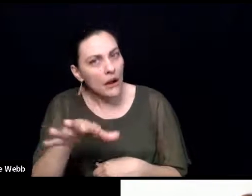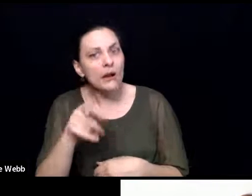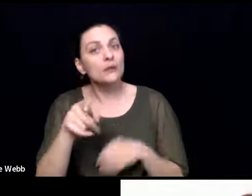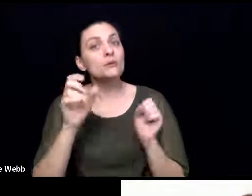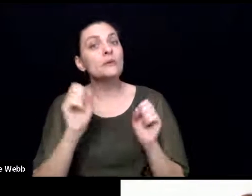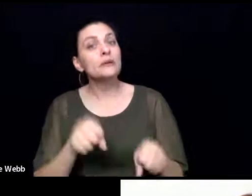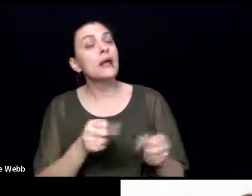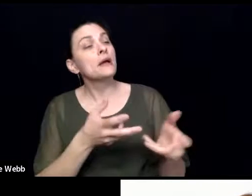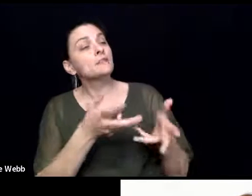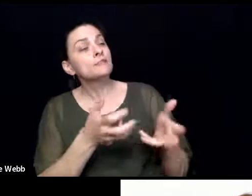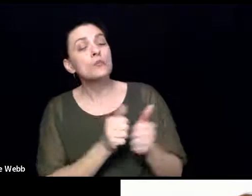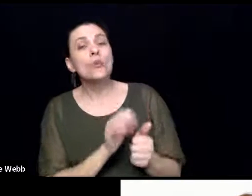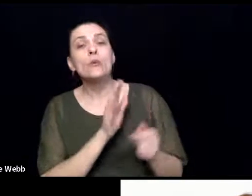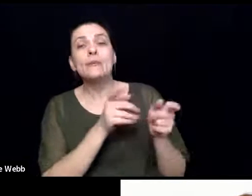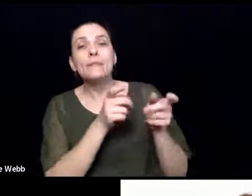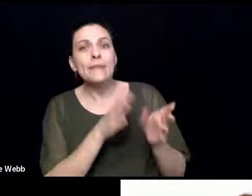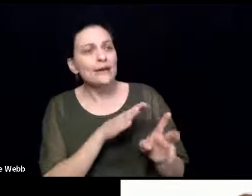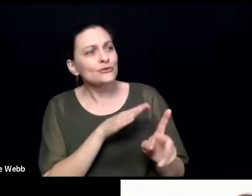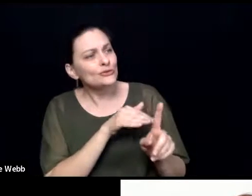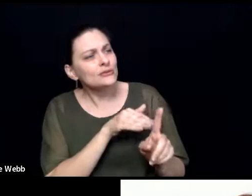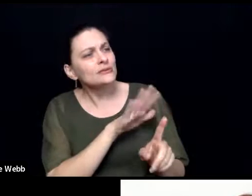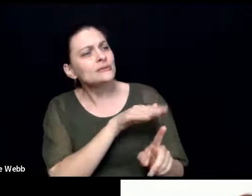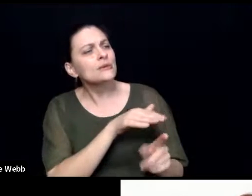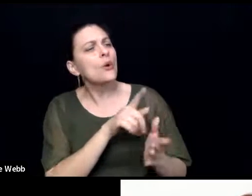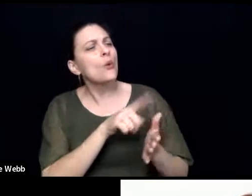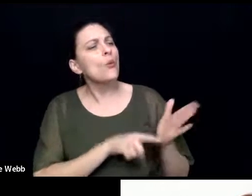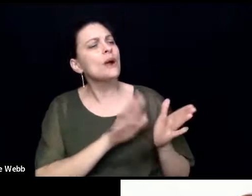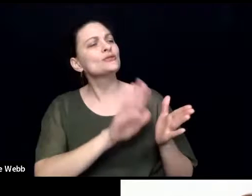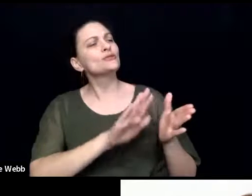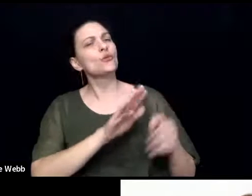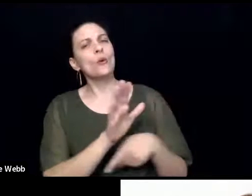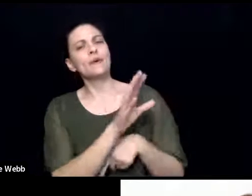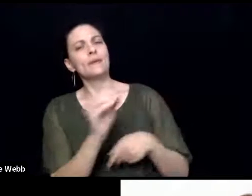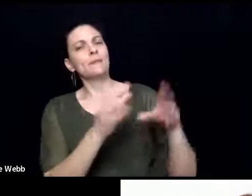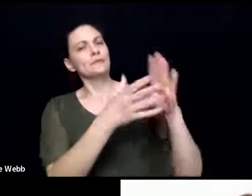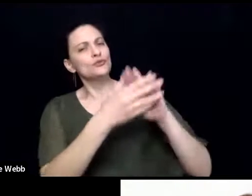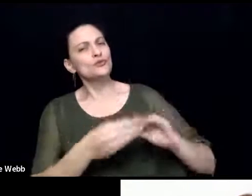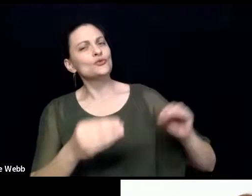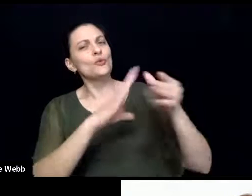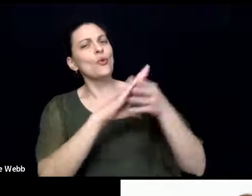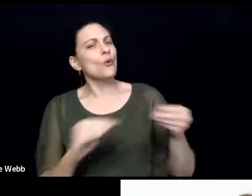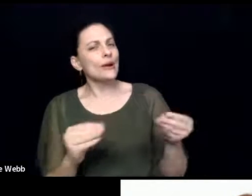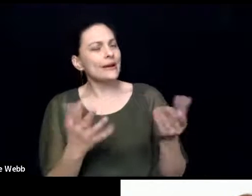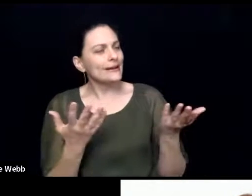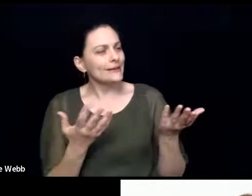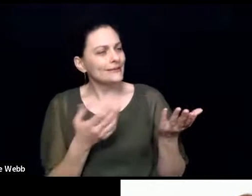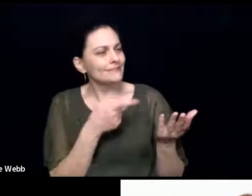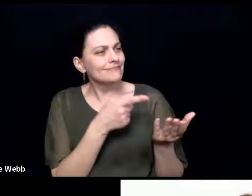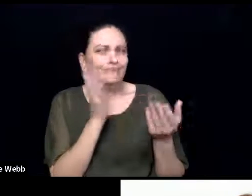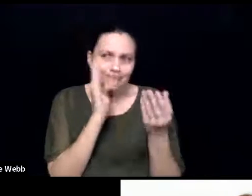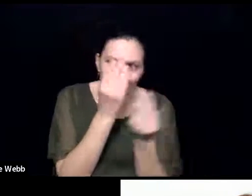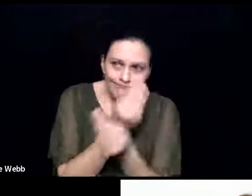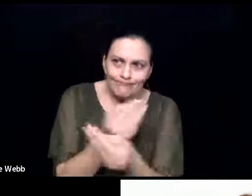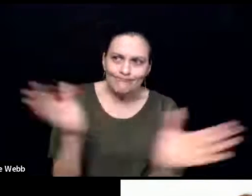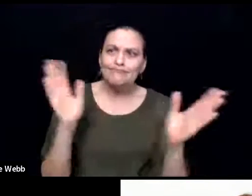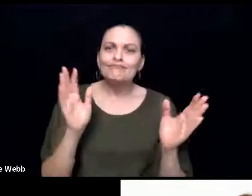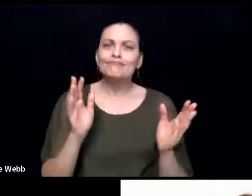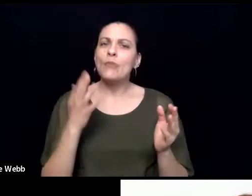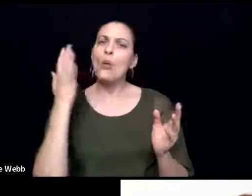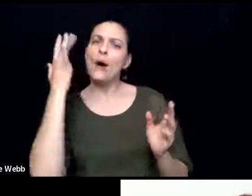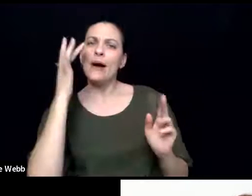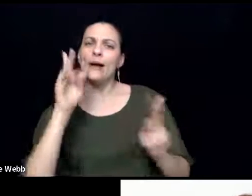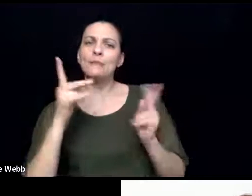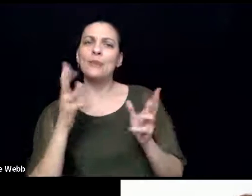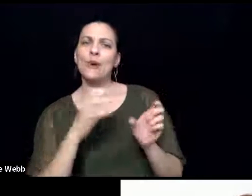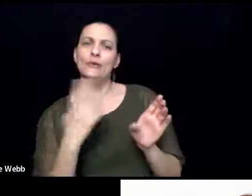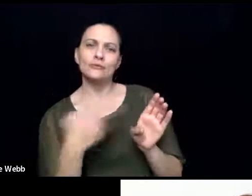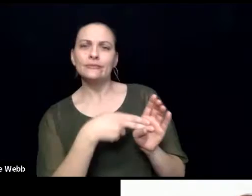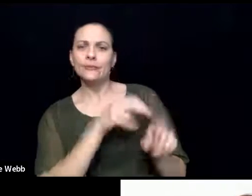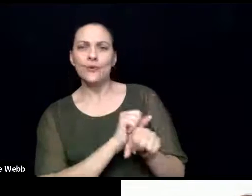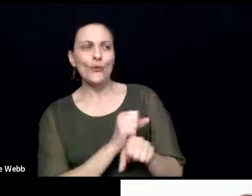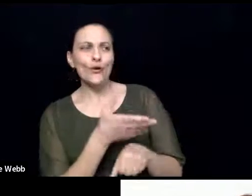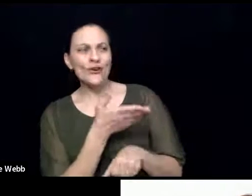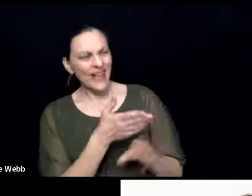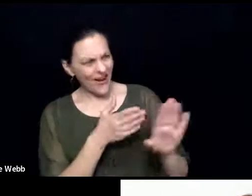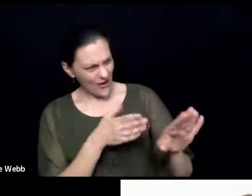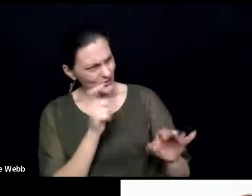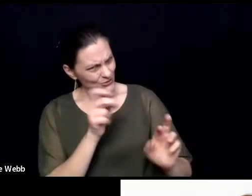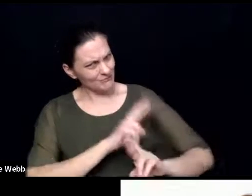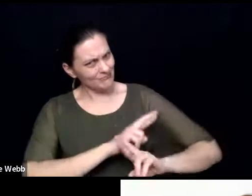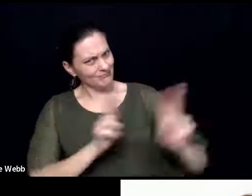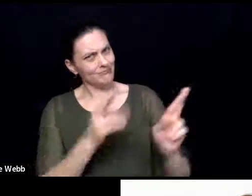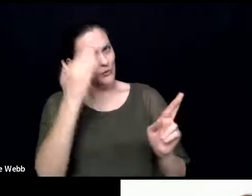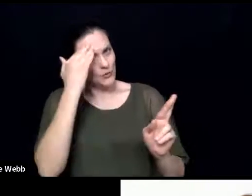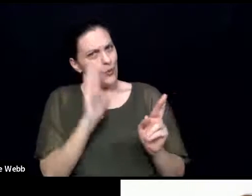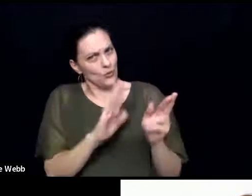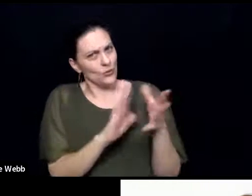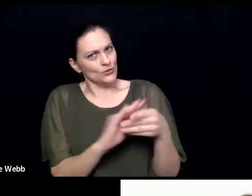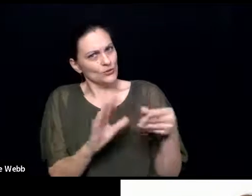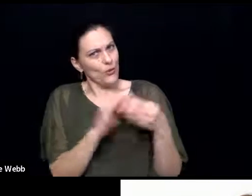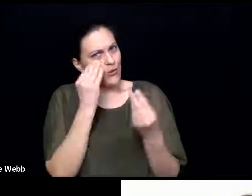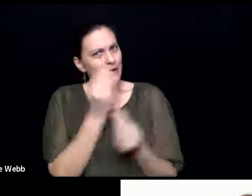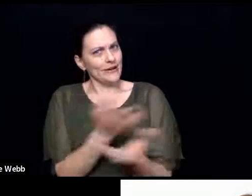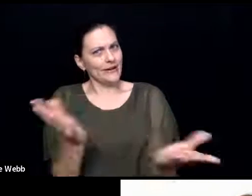Why would somebody want to work there? Yeah. I agree there is a focus on statements and